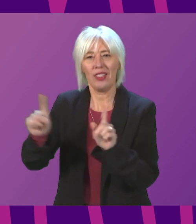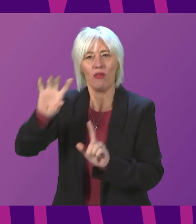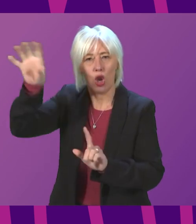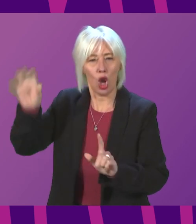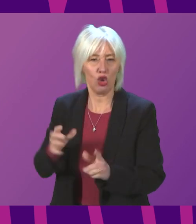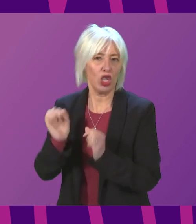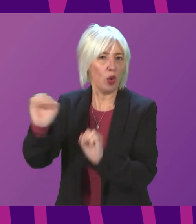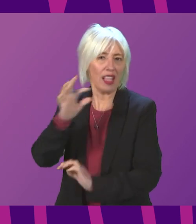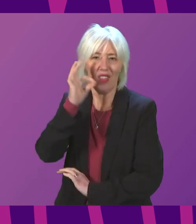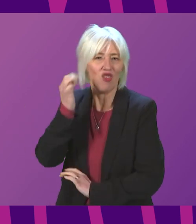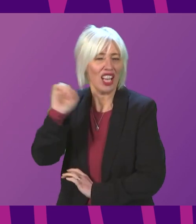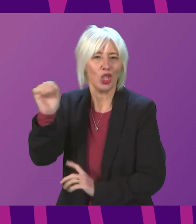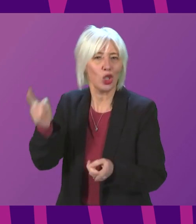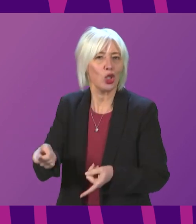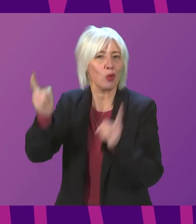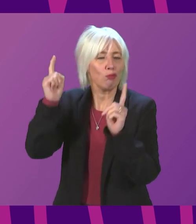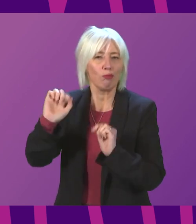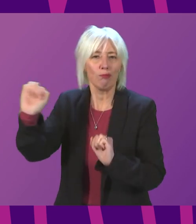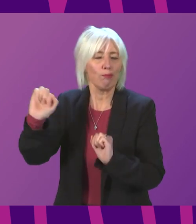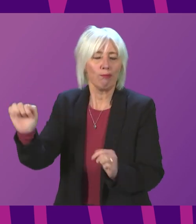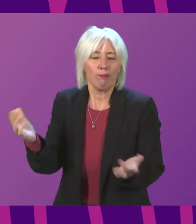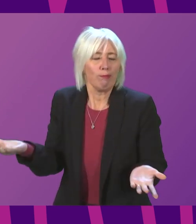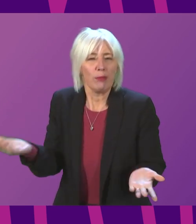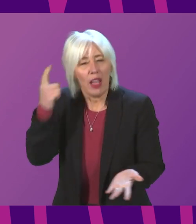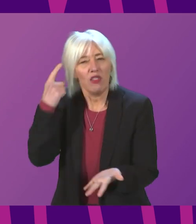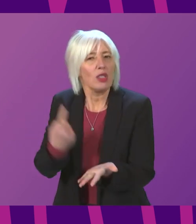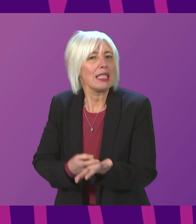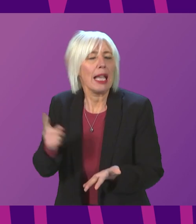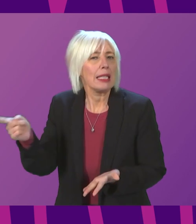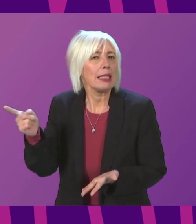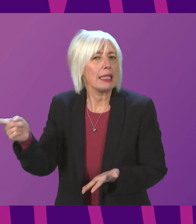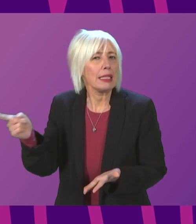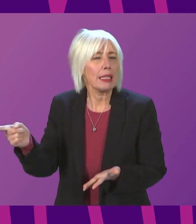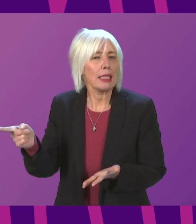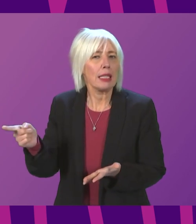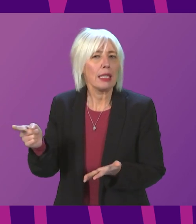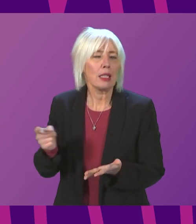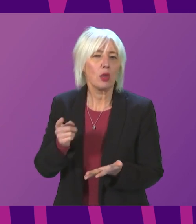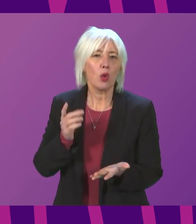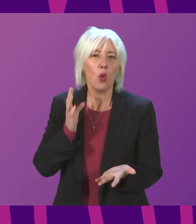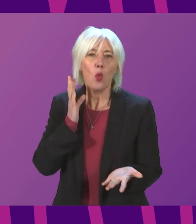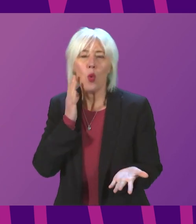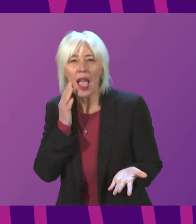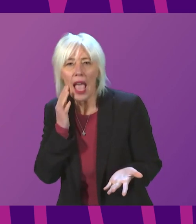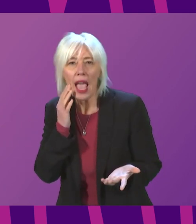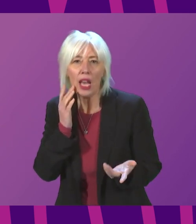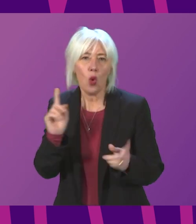authorities to decide whether and when to follow, for example, Germany and reopen access